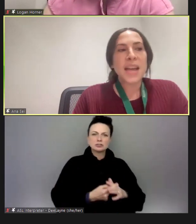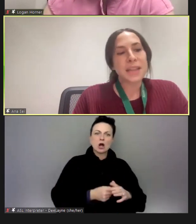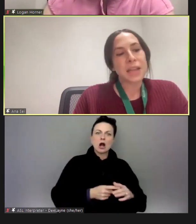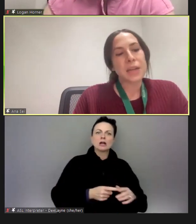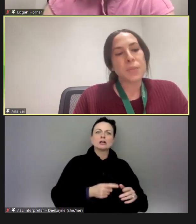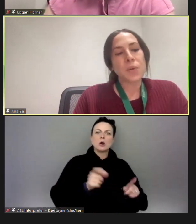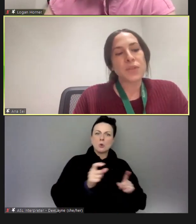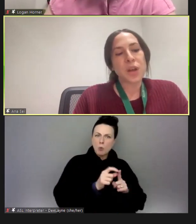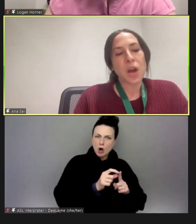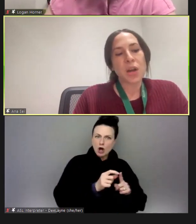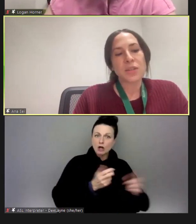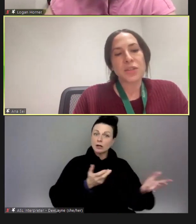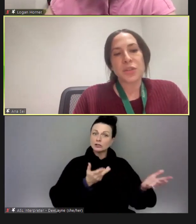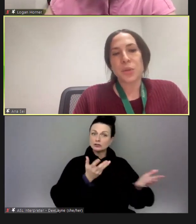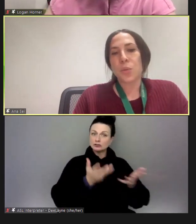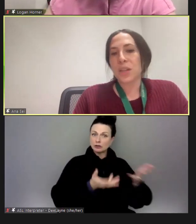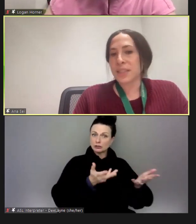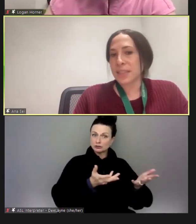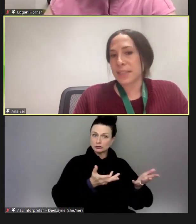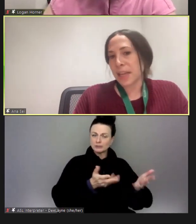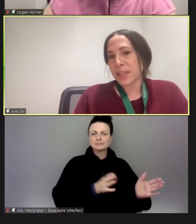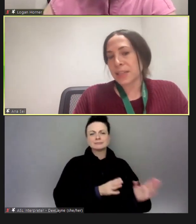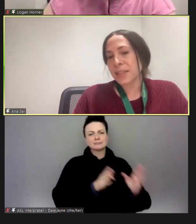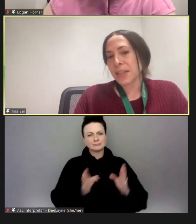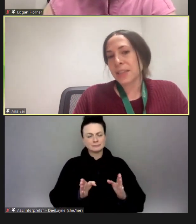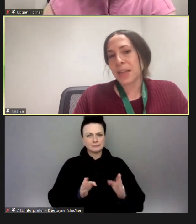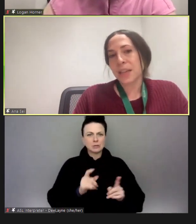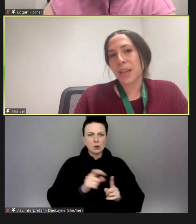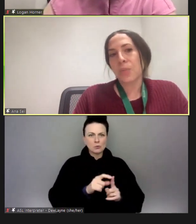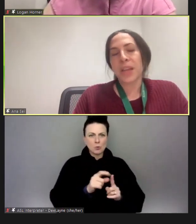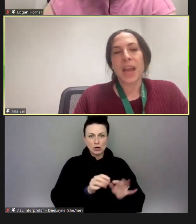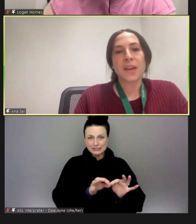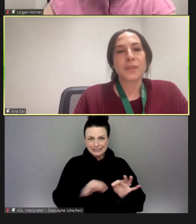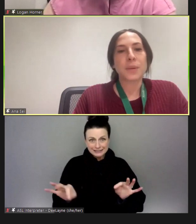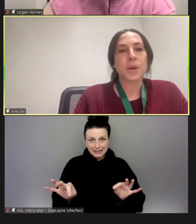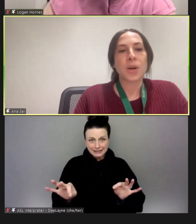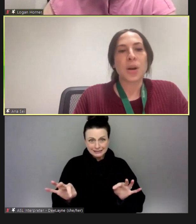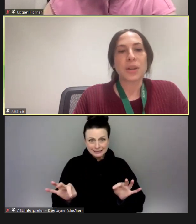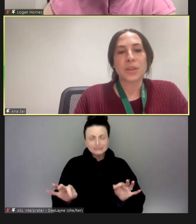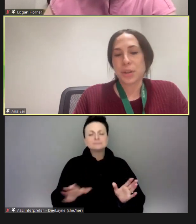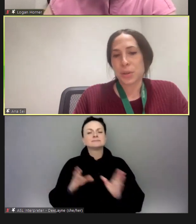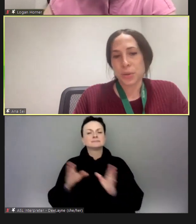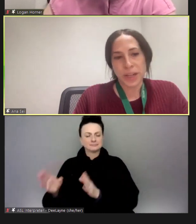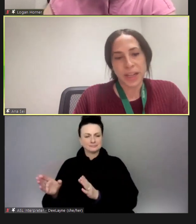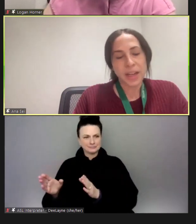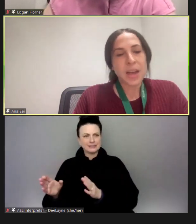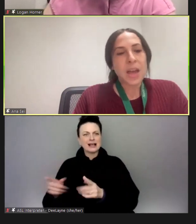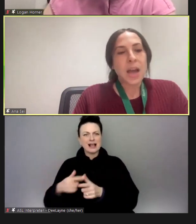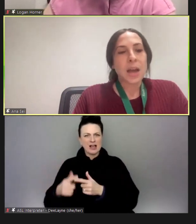then it moves on to words and sentences